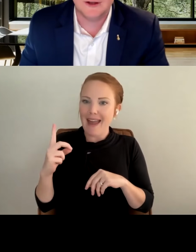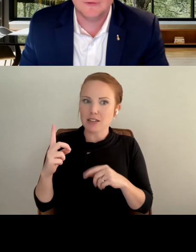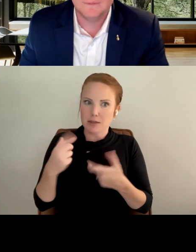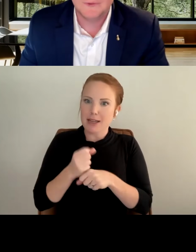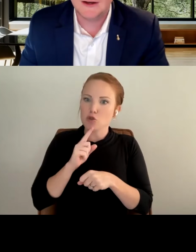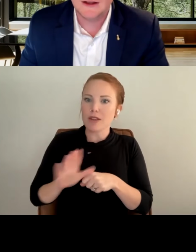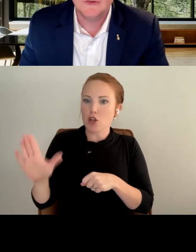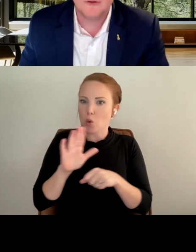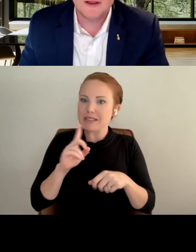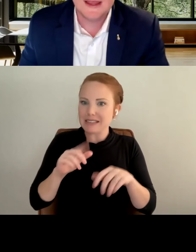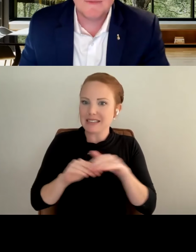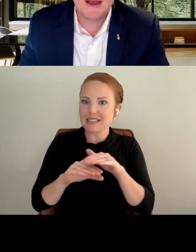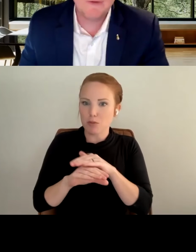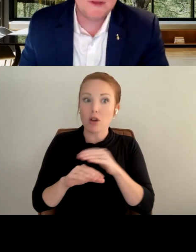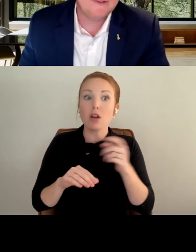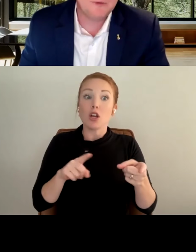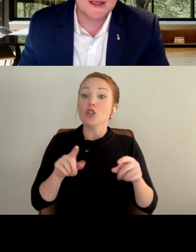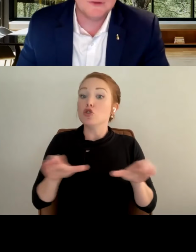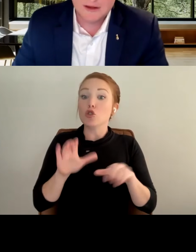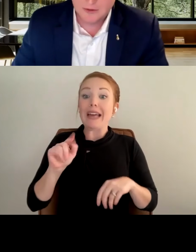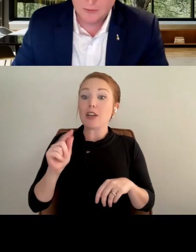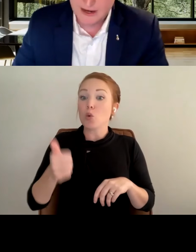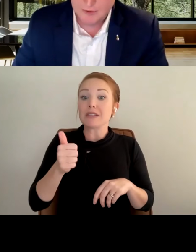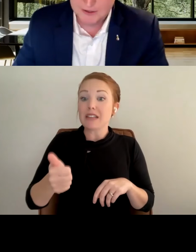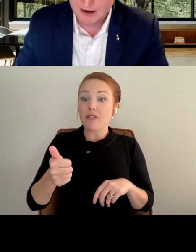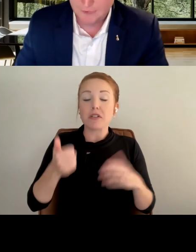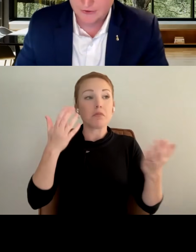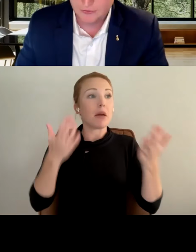it yourself. Right, so it might even be as simple as, you know, what, it would be great if we had a